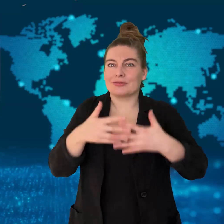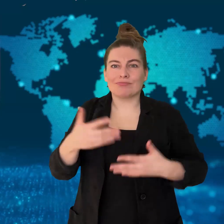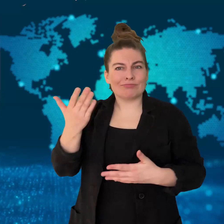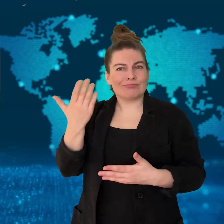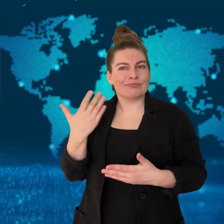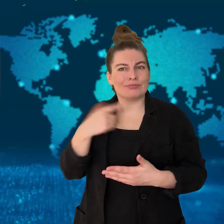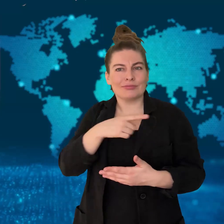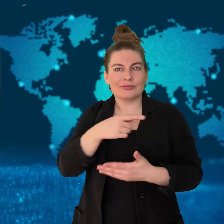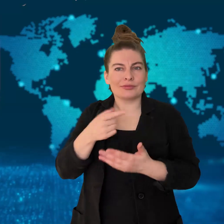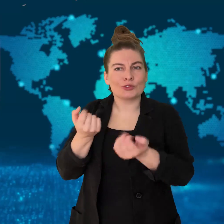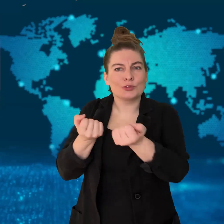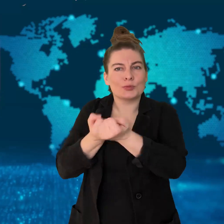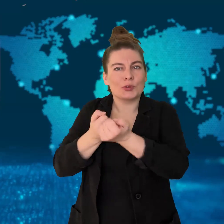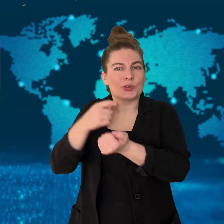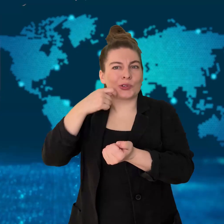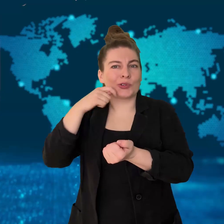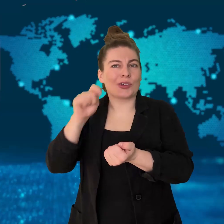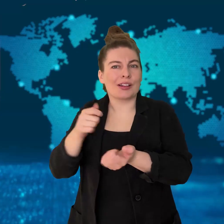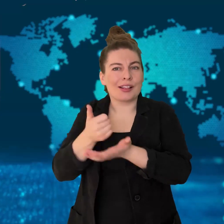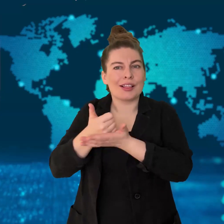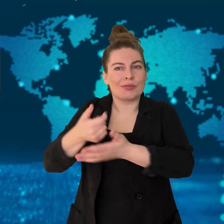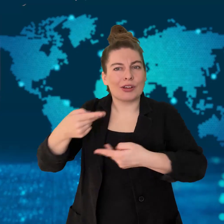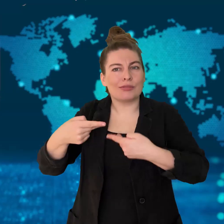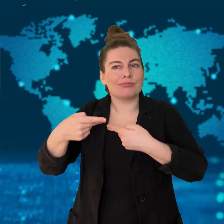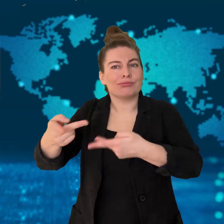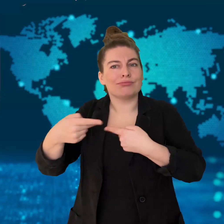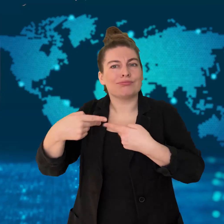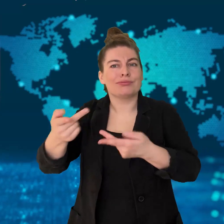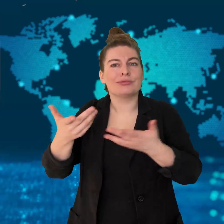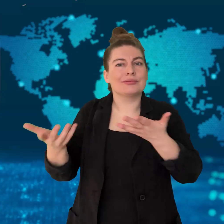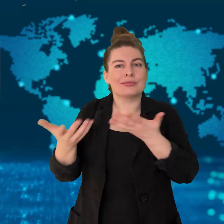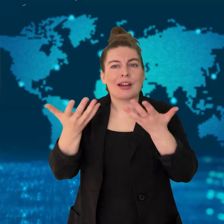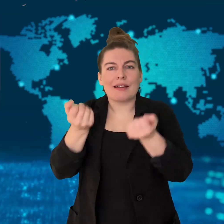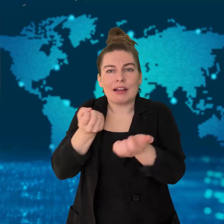and intelligence sharing with Ukraine,